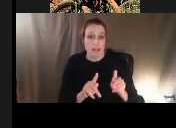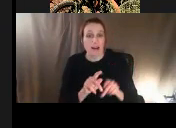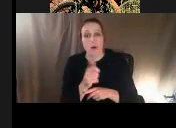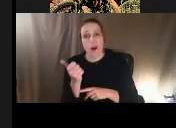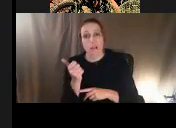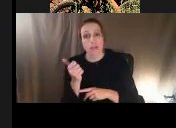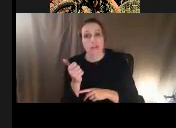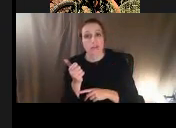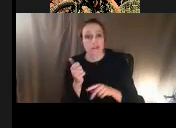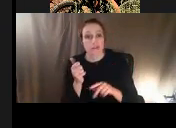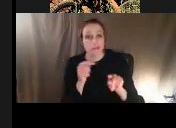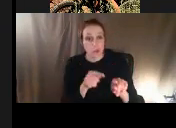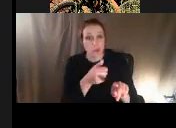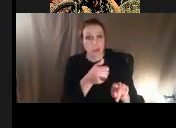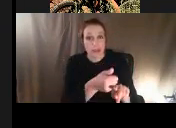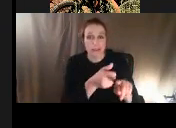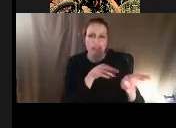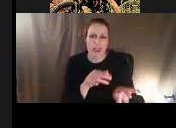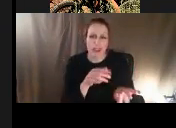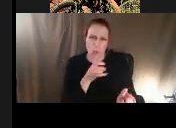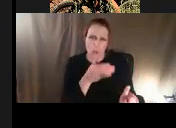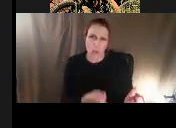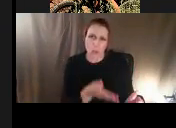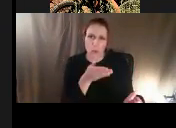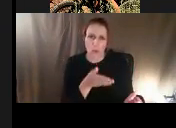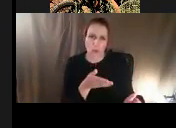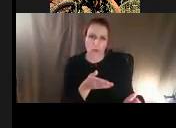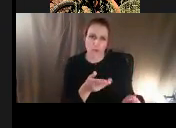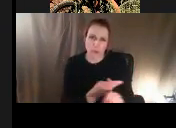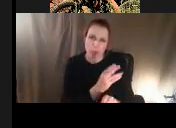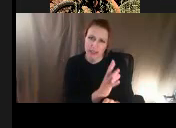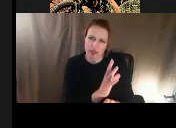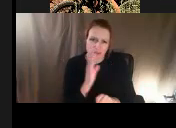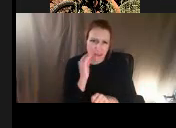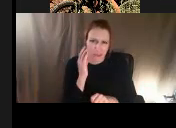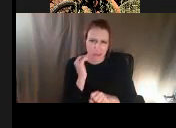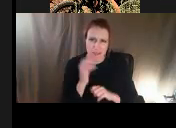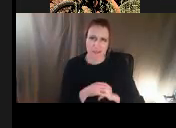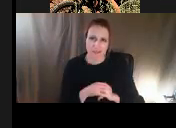their own experiences. It's so easy to say intellectually that that's